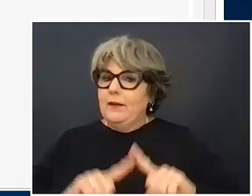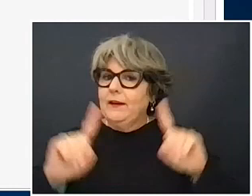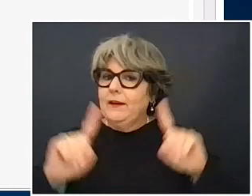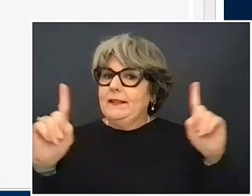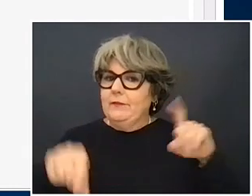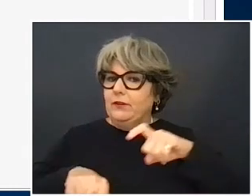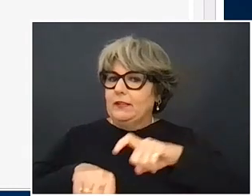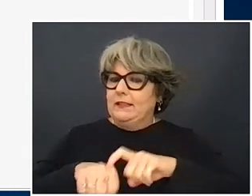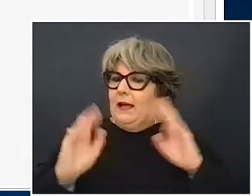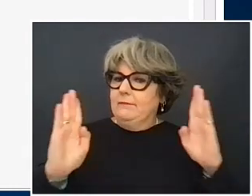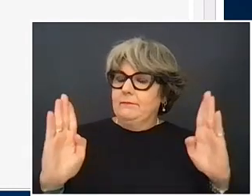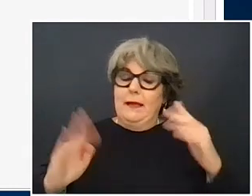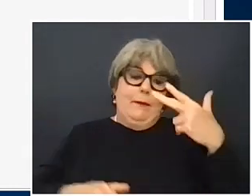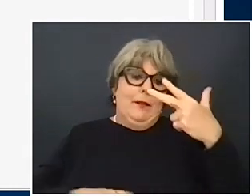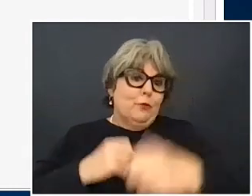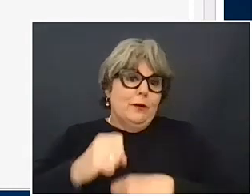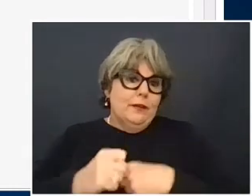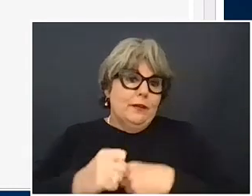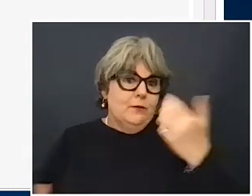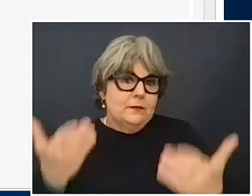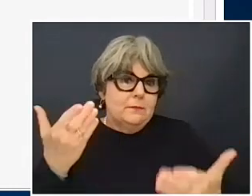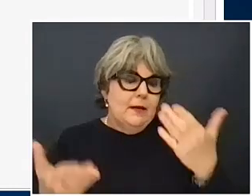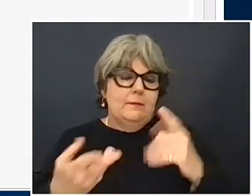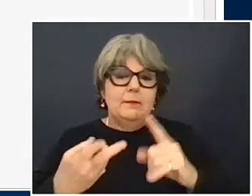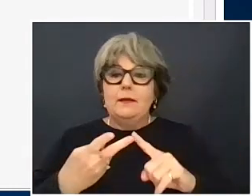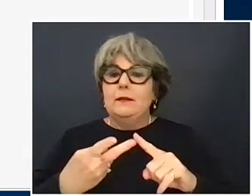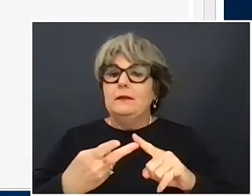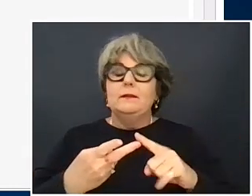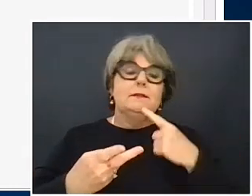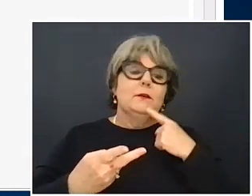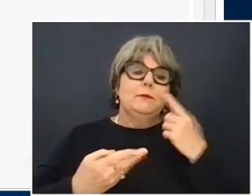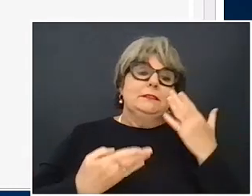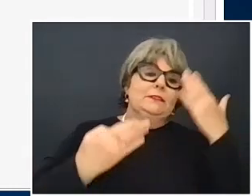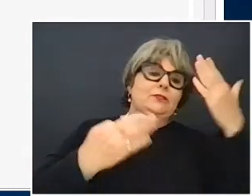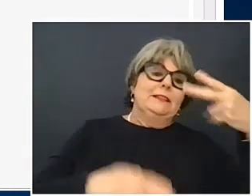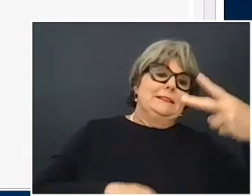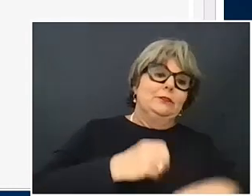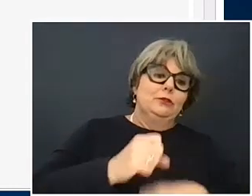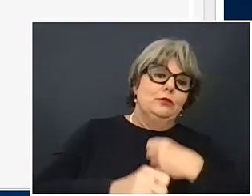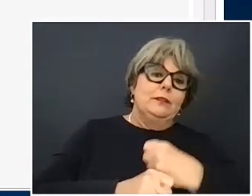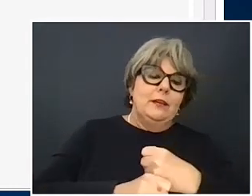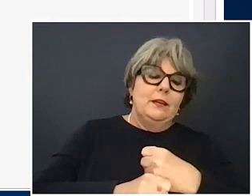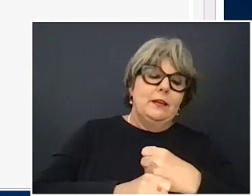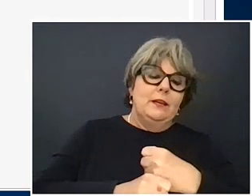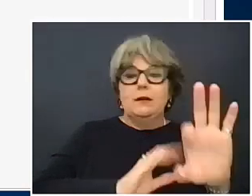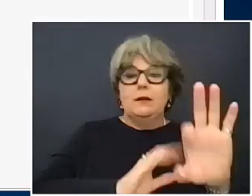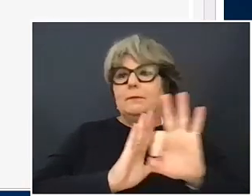years. Some have suggested two years. But pick a number that is more manageable